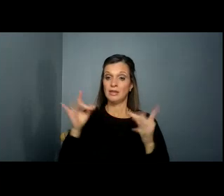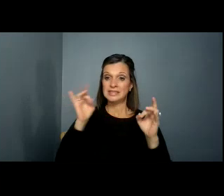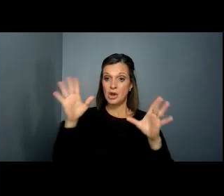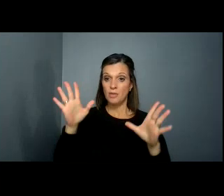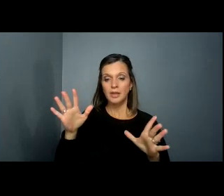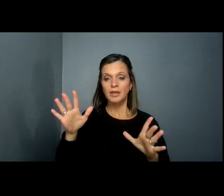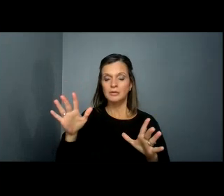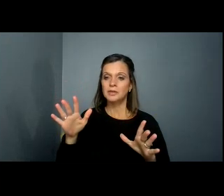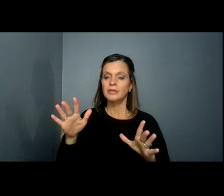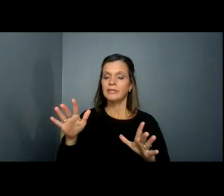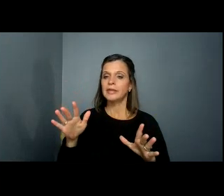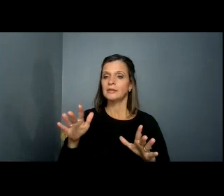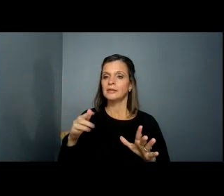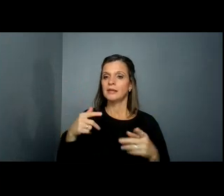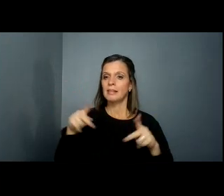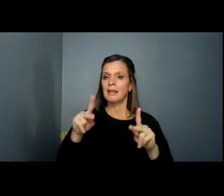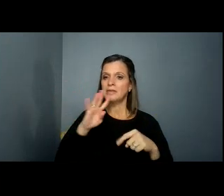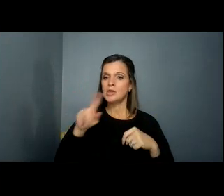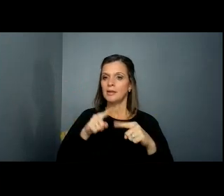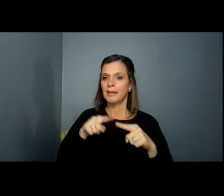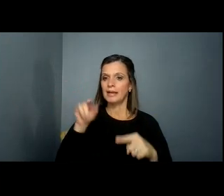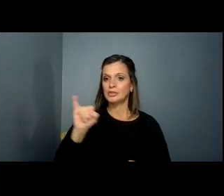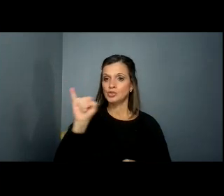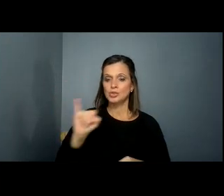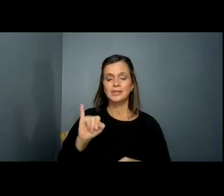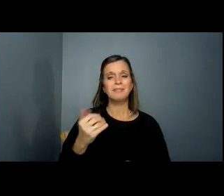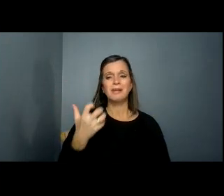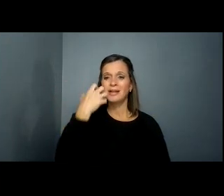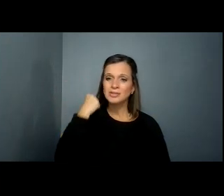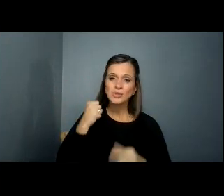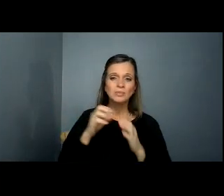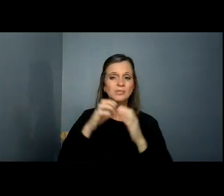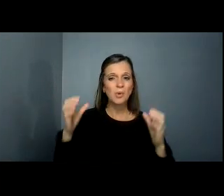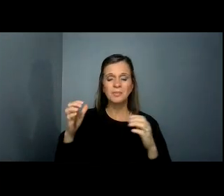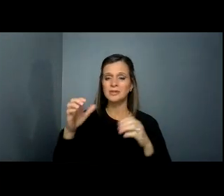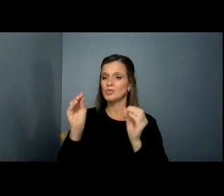that office time to trying to get. I mean, like I said, you know,